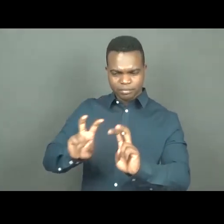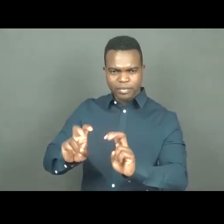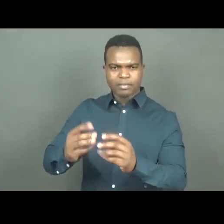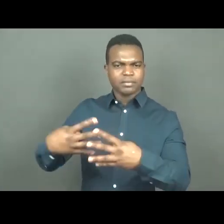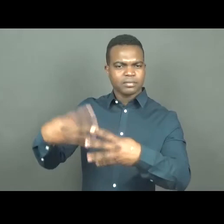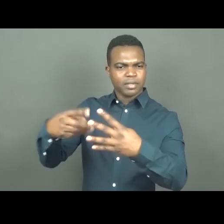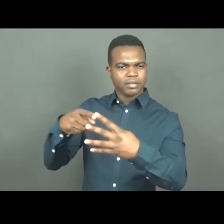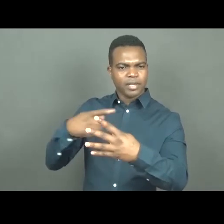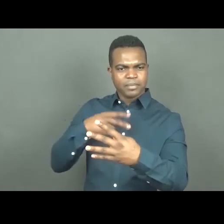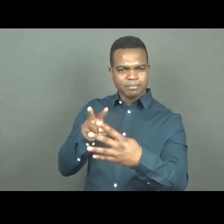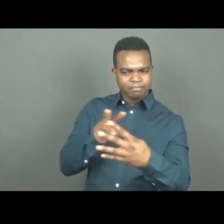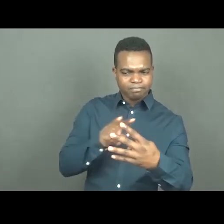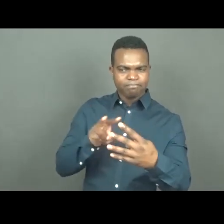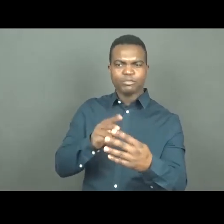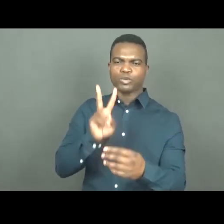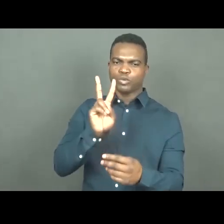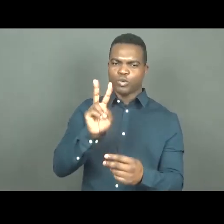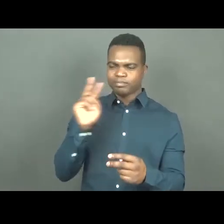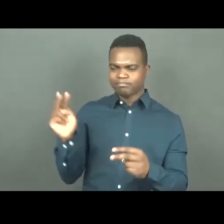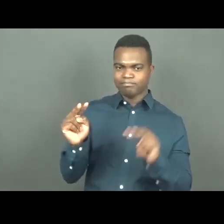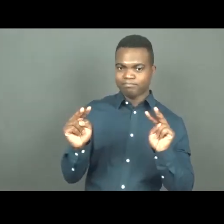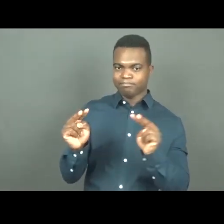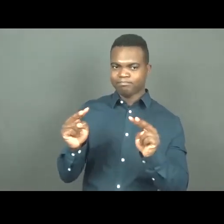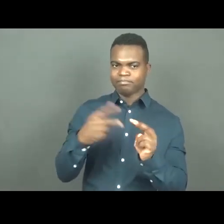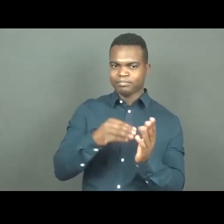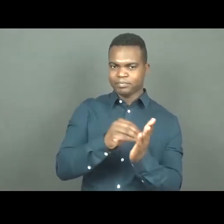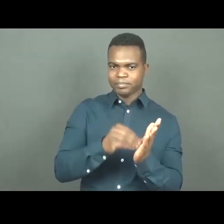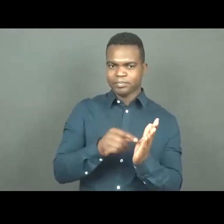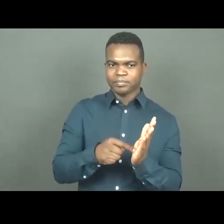disabilities. Then secondly, I was looking at whether these agencies are gathering data